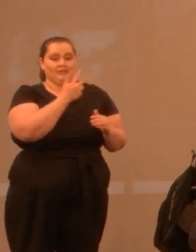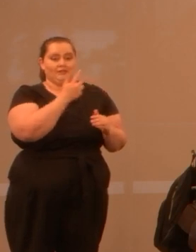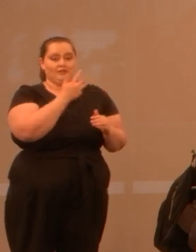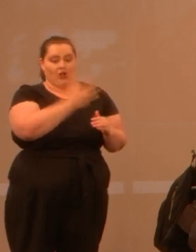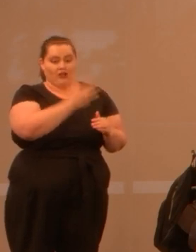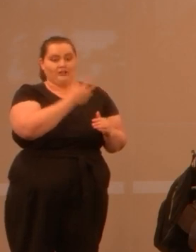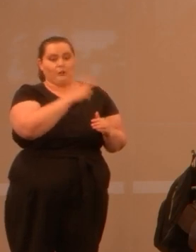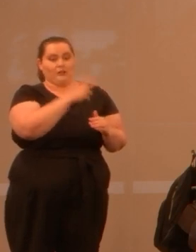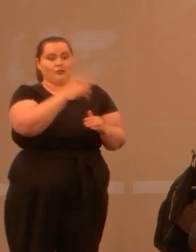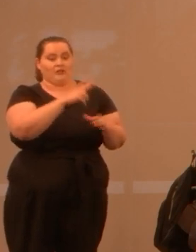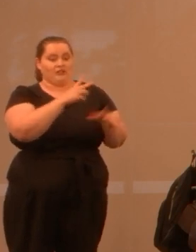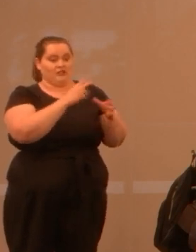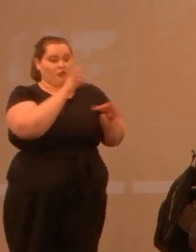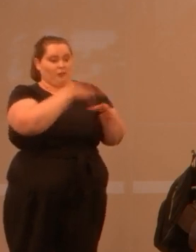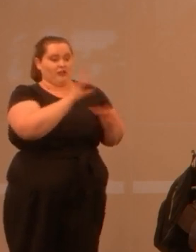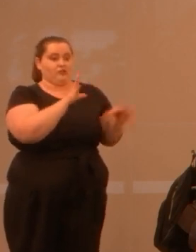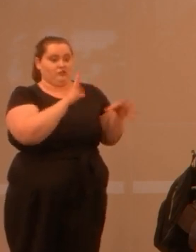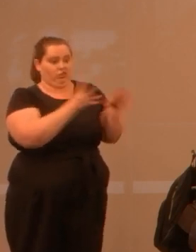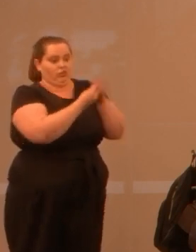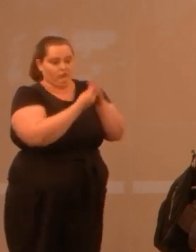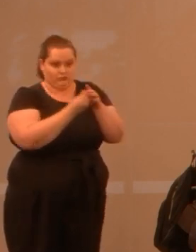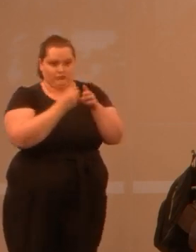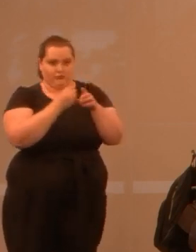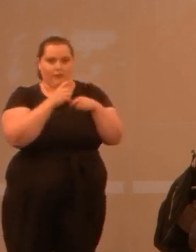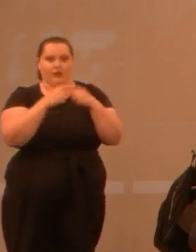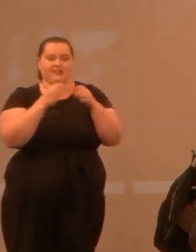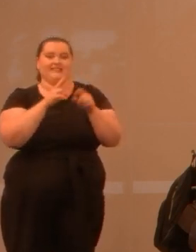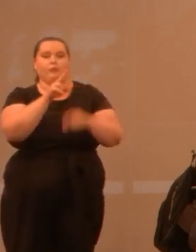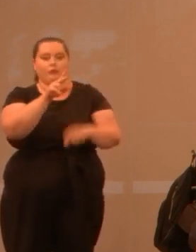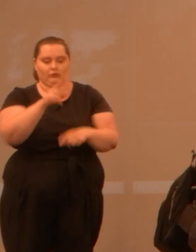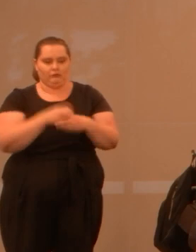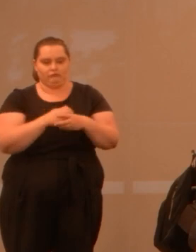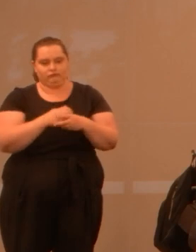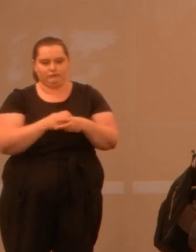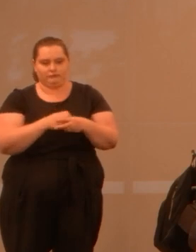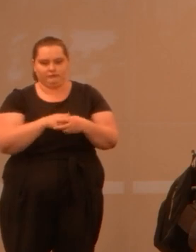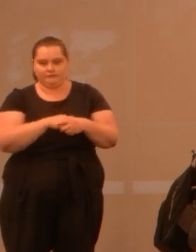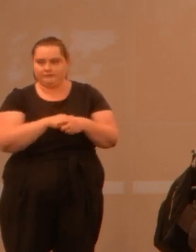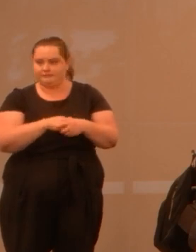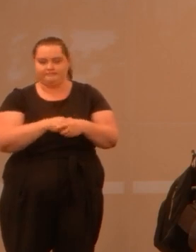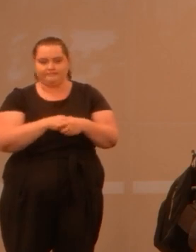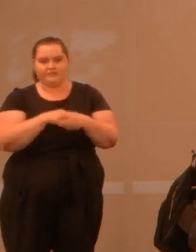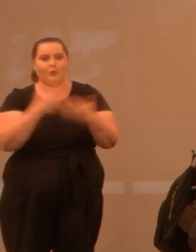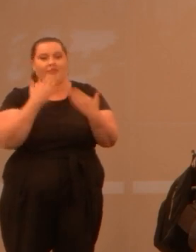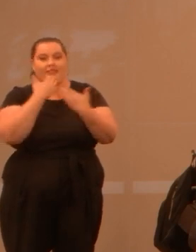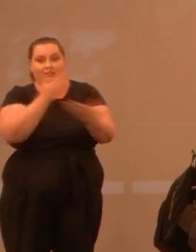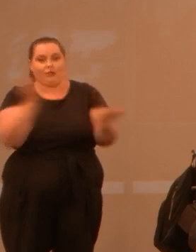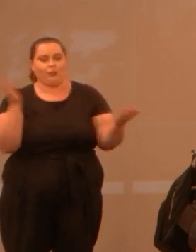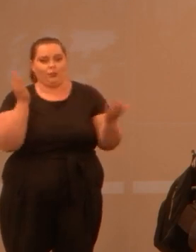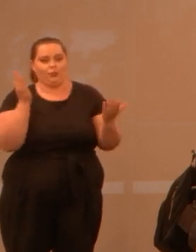the community for recognising. Absolutely. Thank you for recognising excellence and best practise.